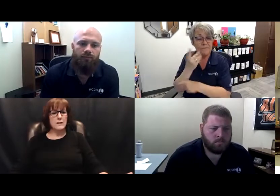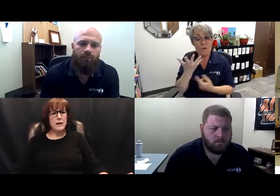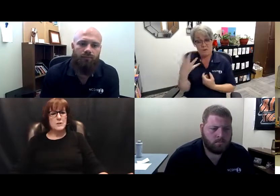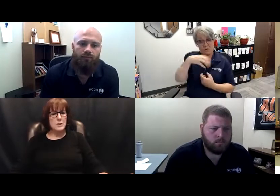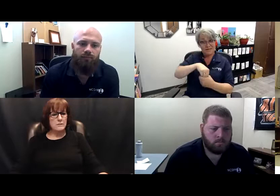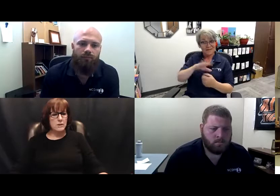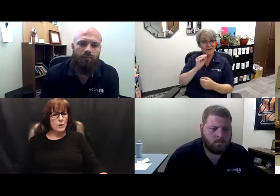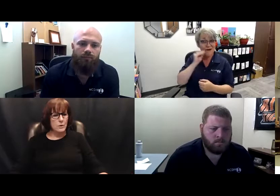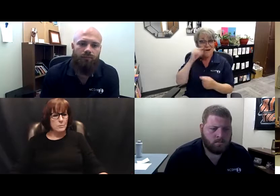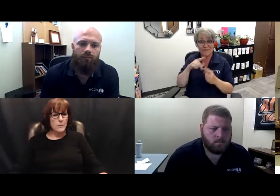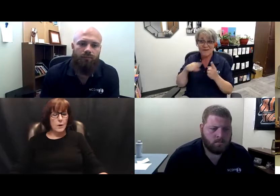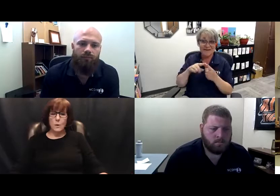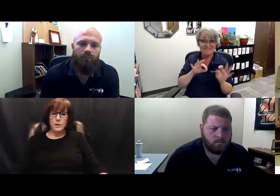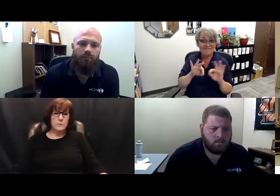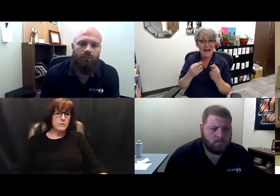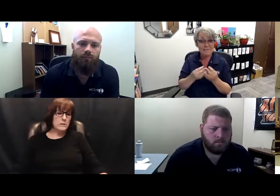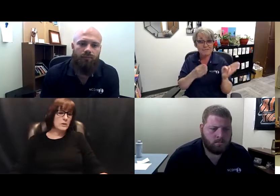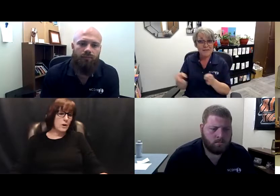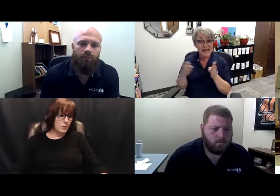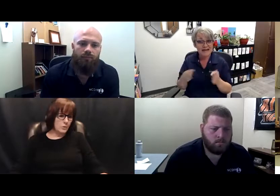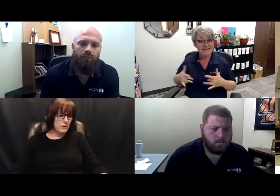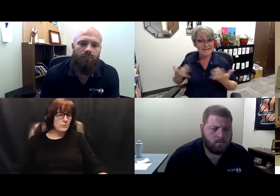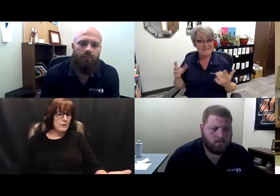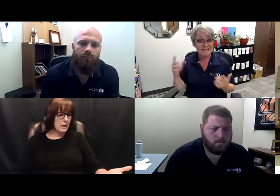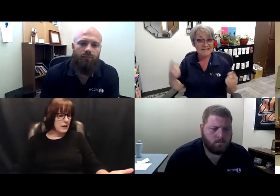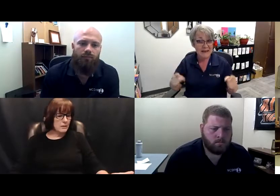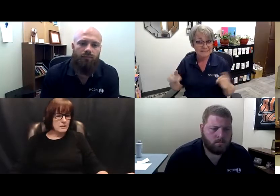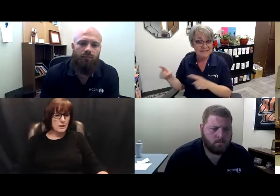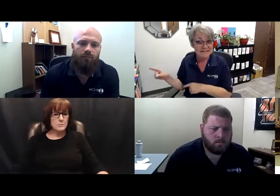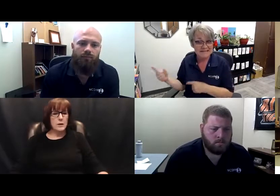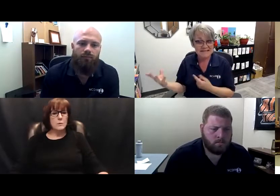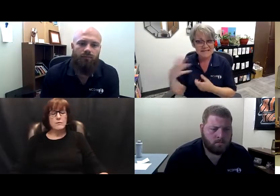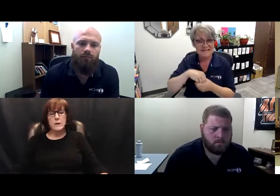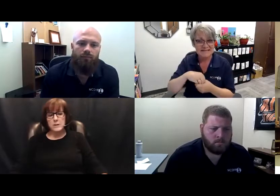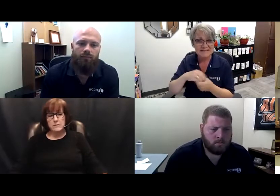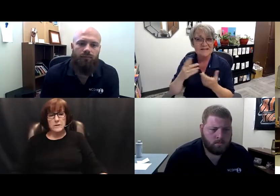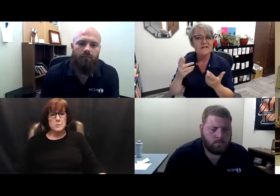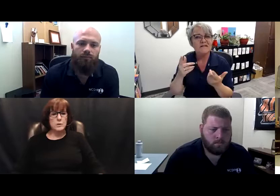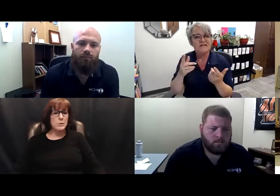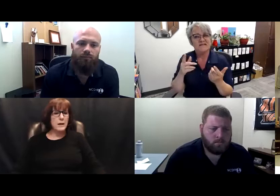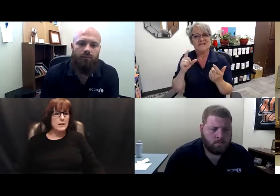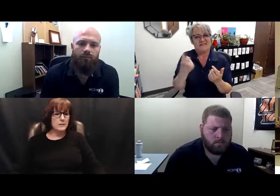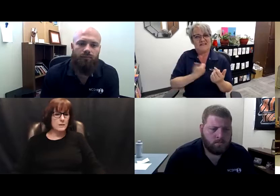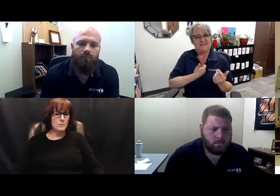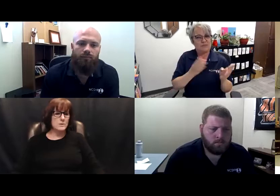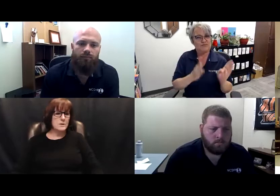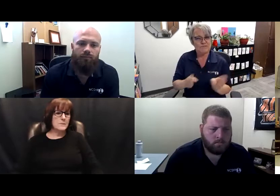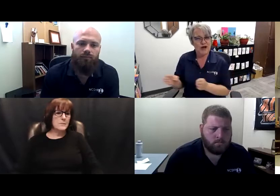outside of your home. or even within your home when like Aaron talked about family event. When you're planning those